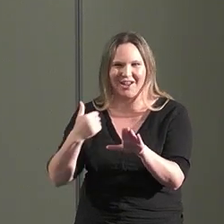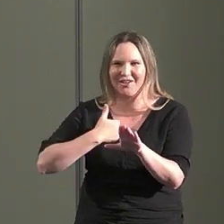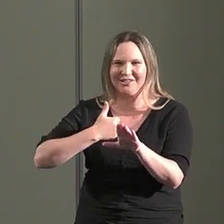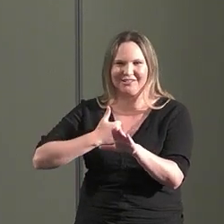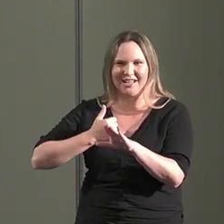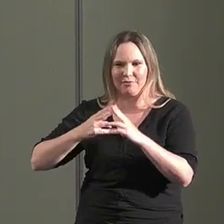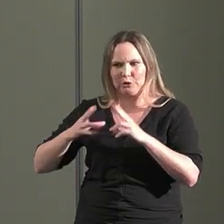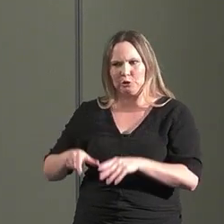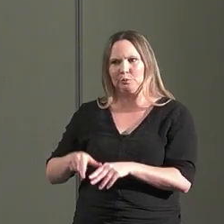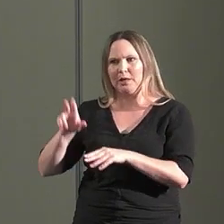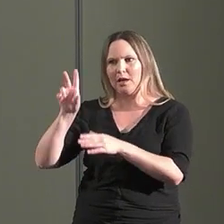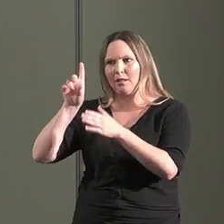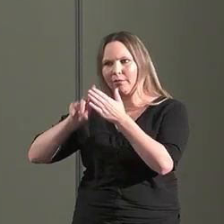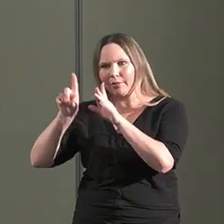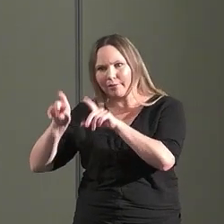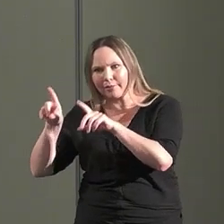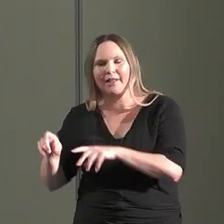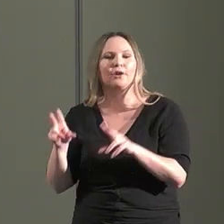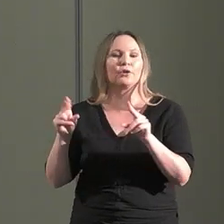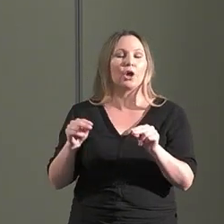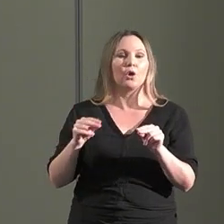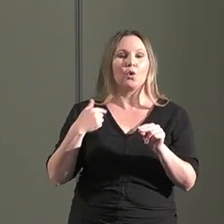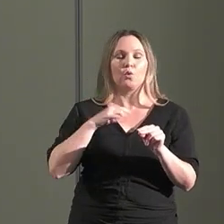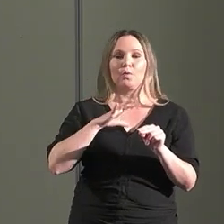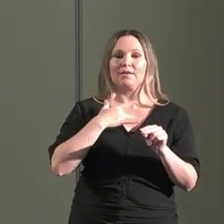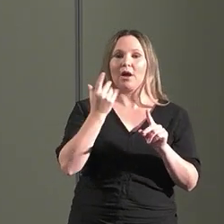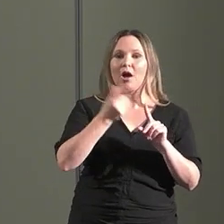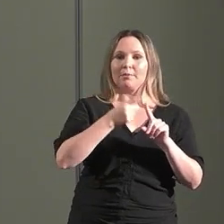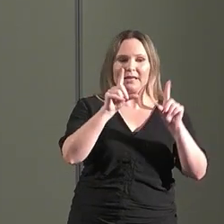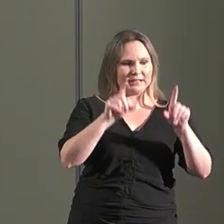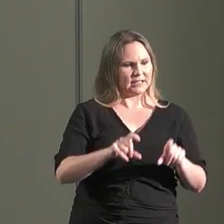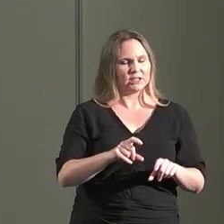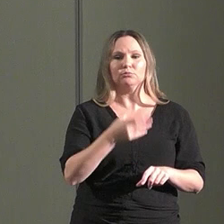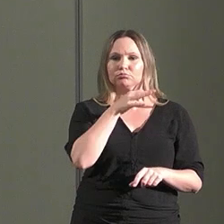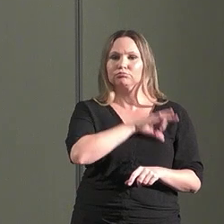But the automated testing we felt was really useful and important.